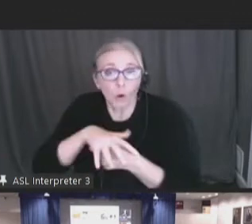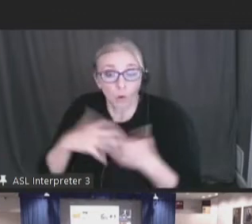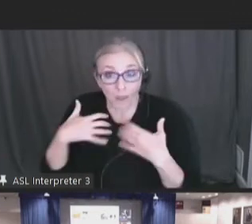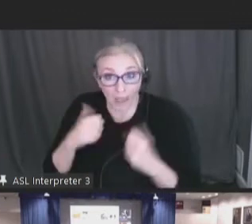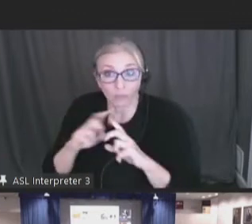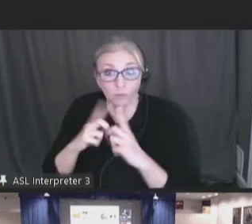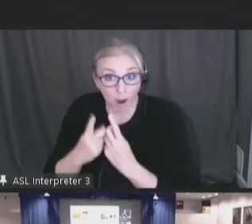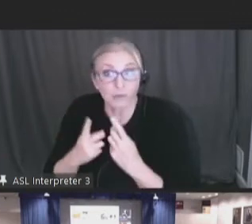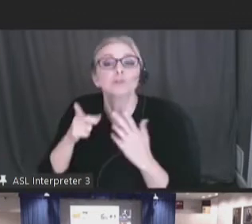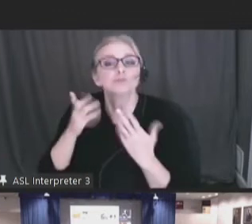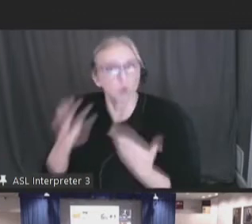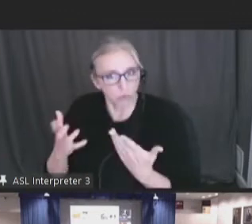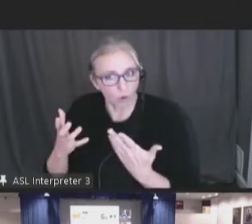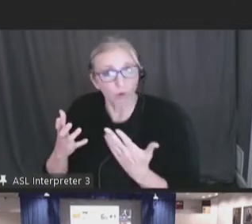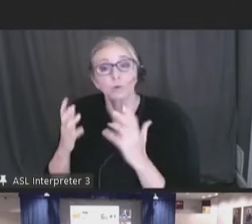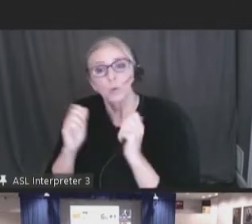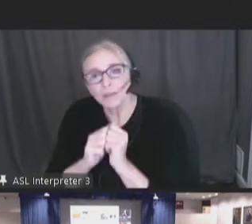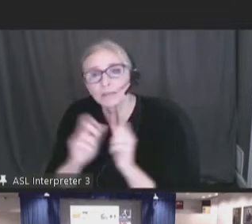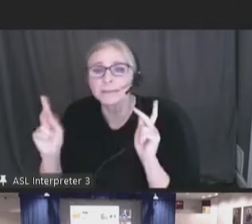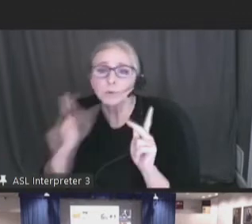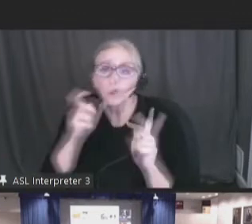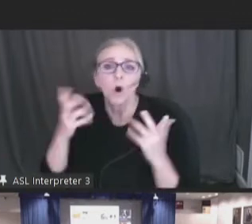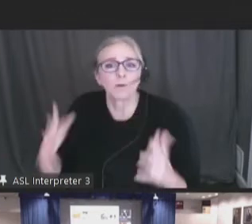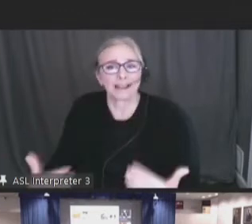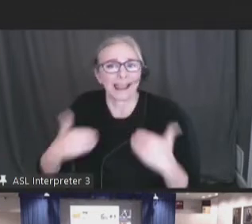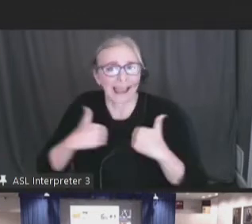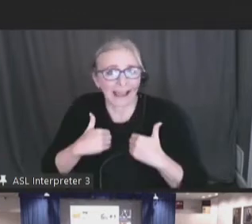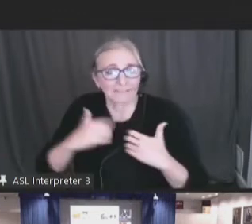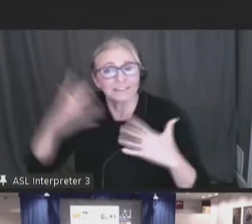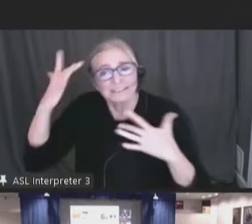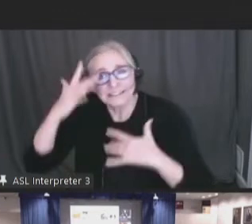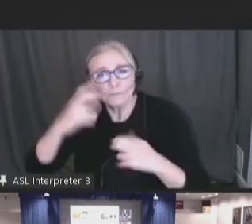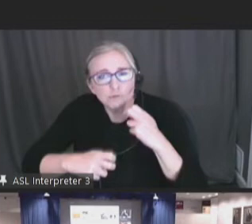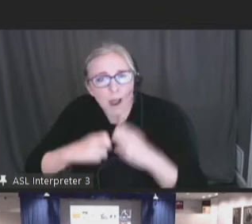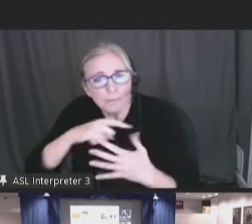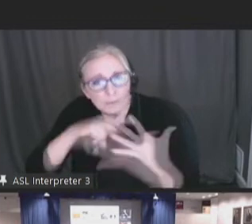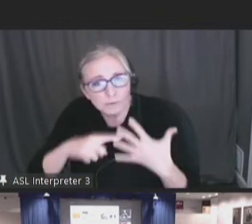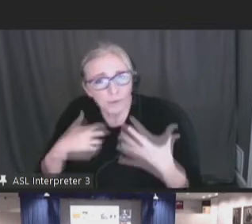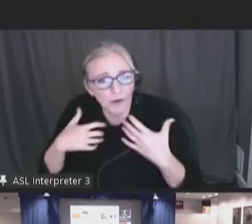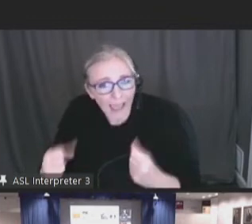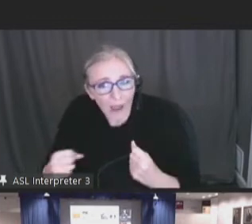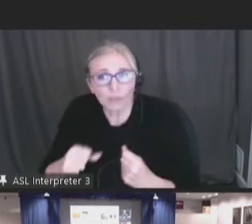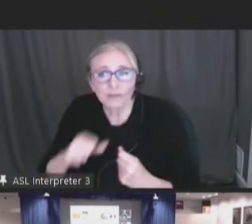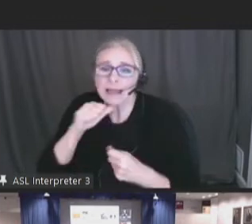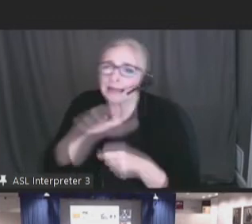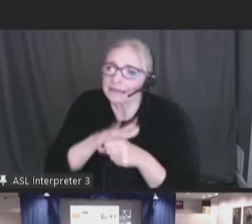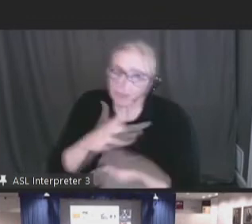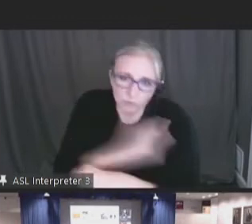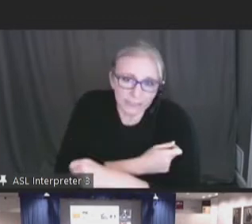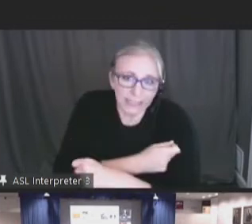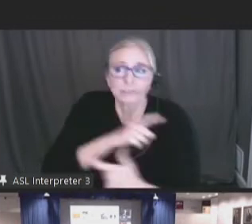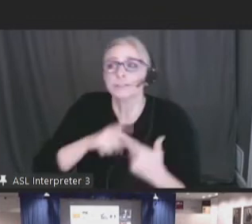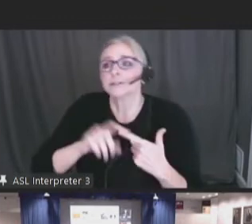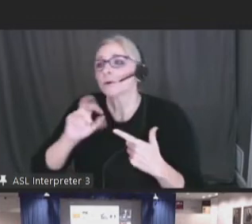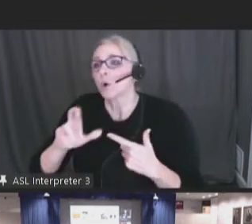those with underlying health conditions based on a lack of immunization, or those living with HIV,